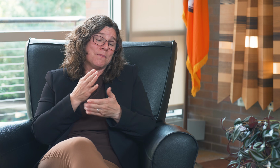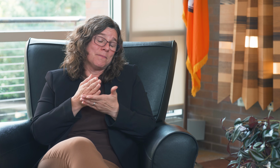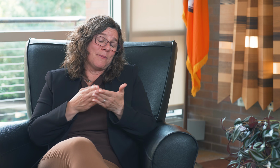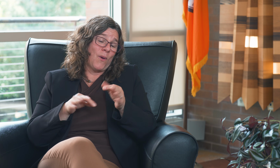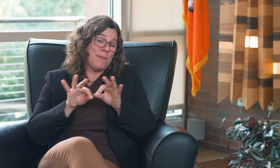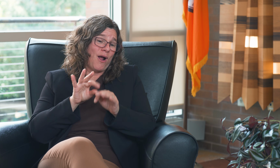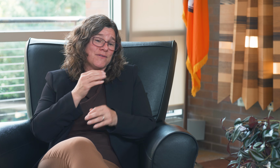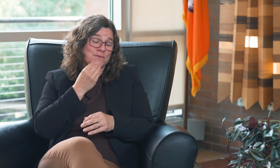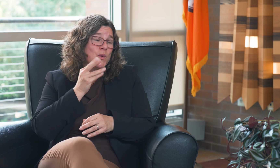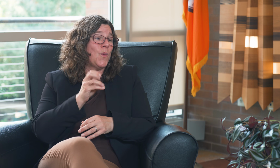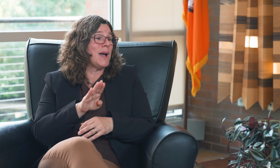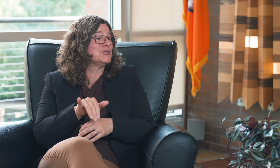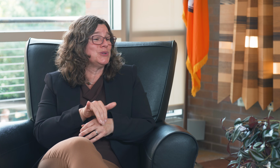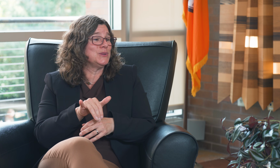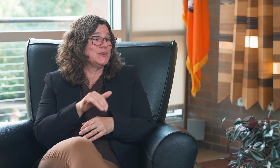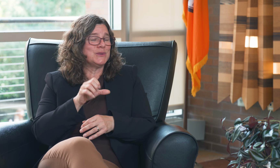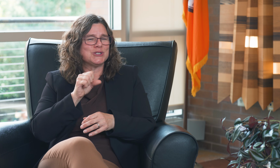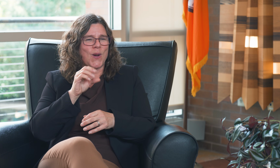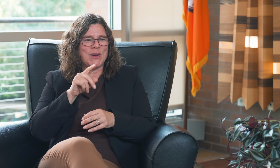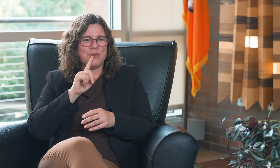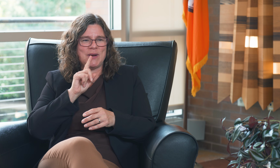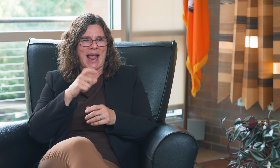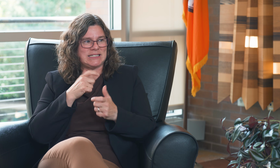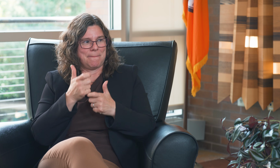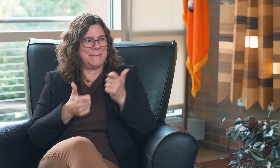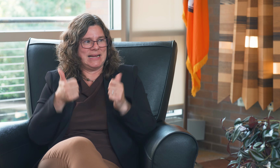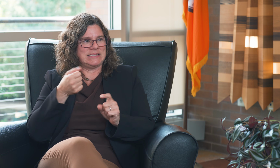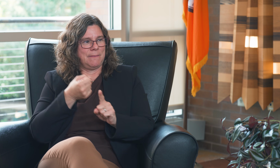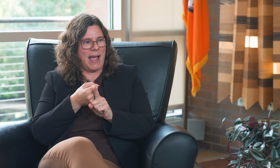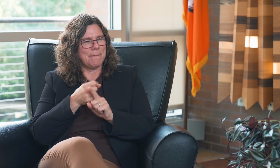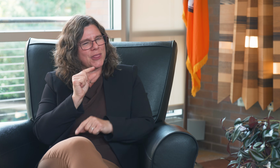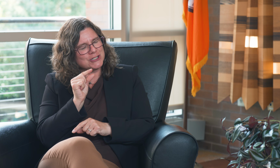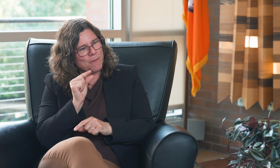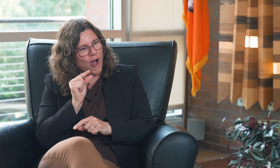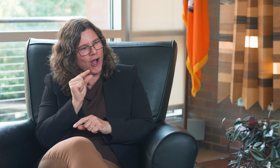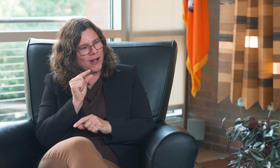I can't see it, but I wonder, and I think, for me, it's because of the food web.